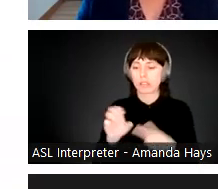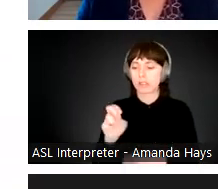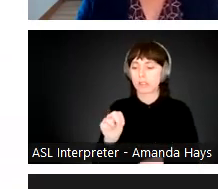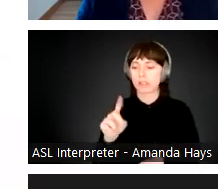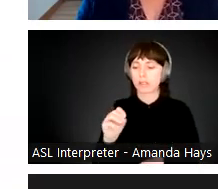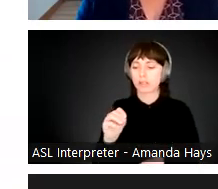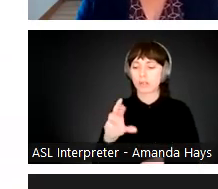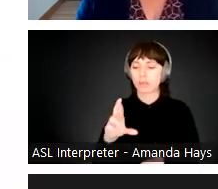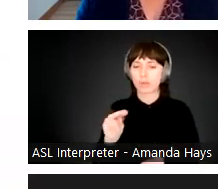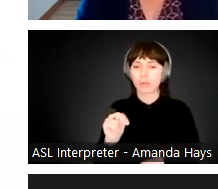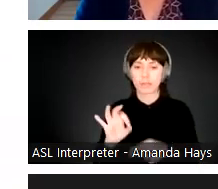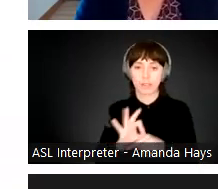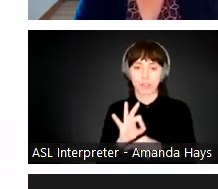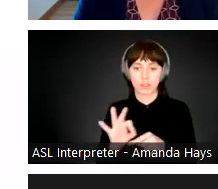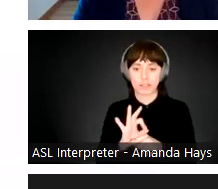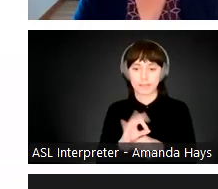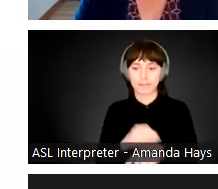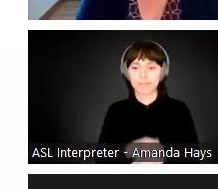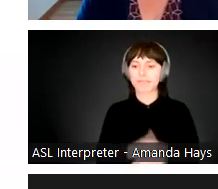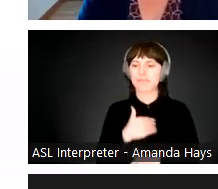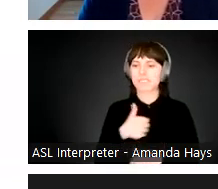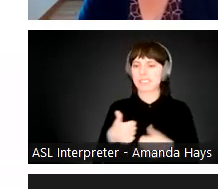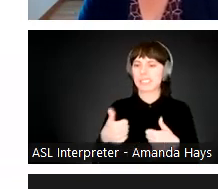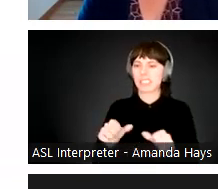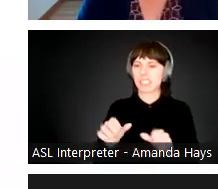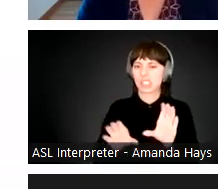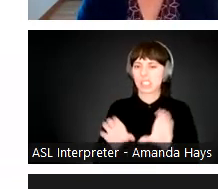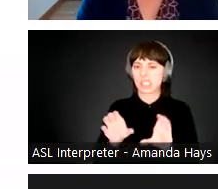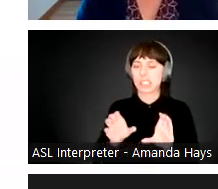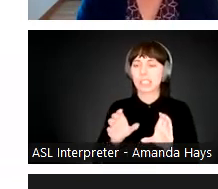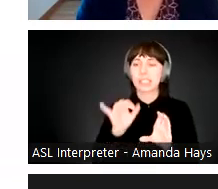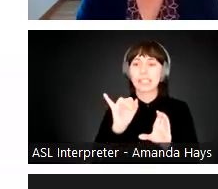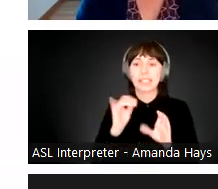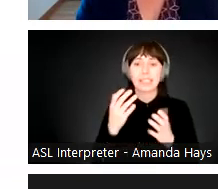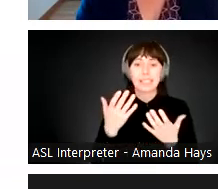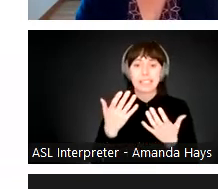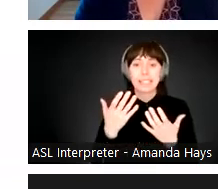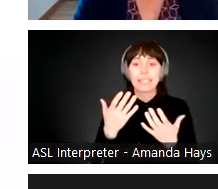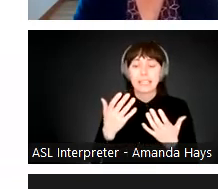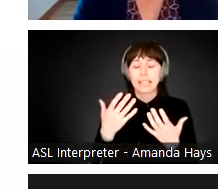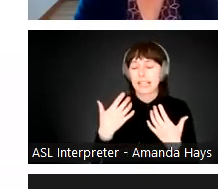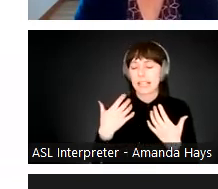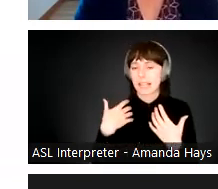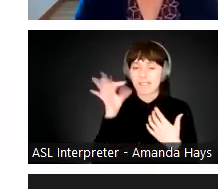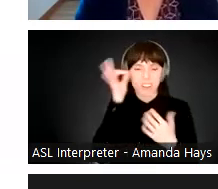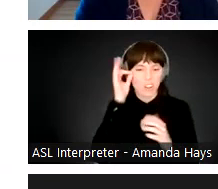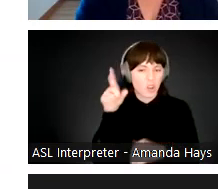chat- the federal government, the Health and Human Services Office of Civil